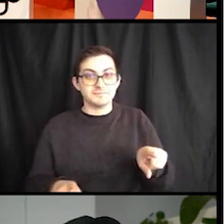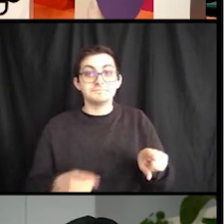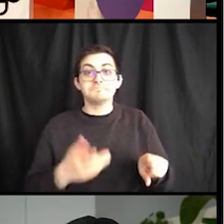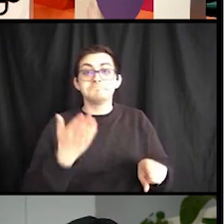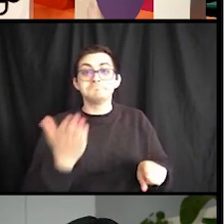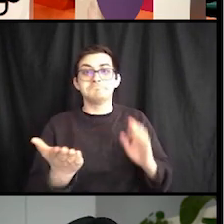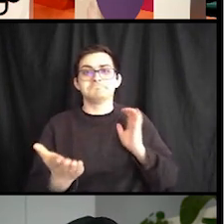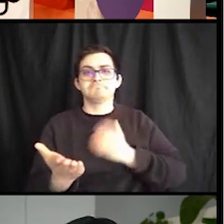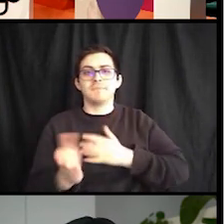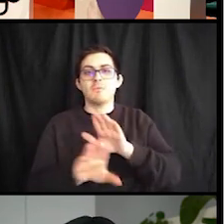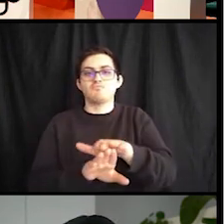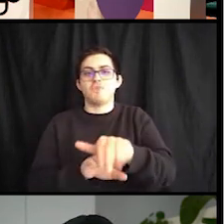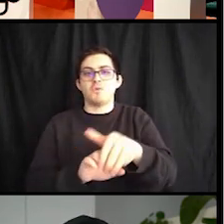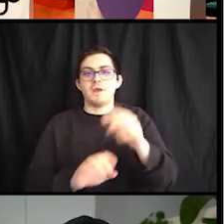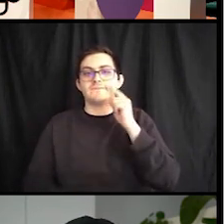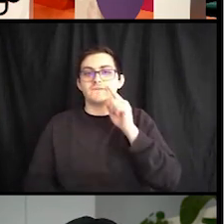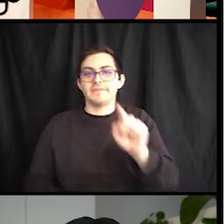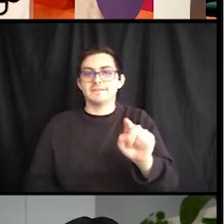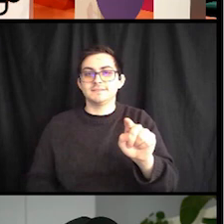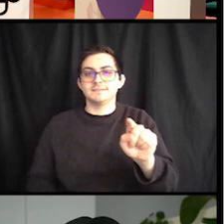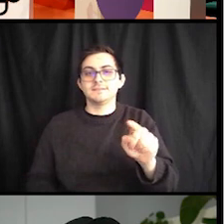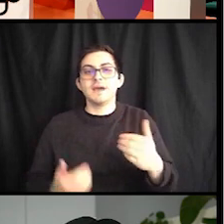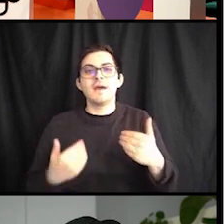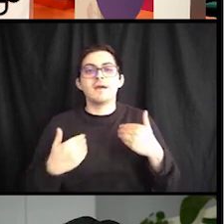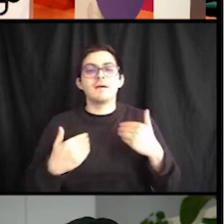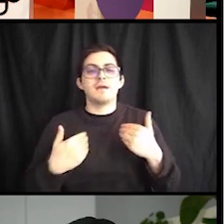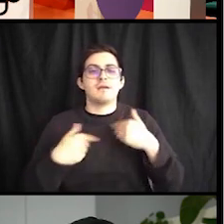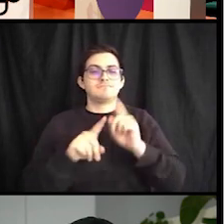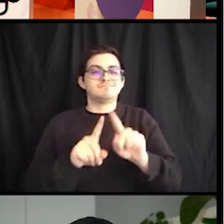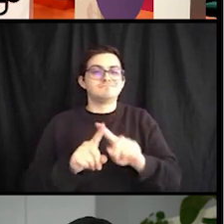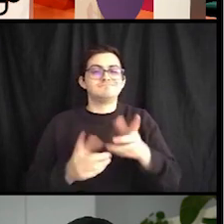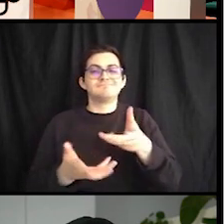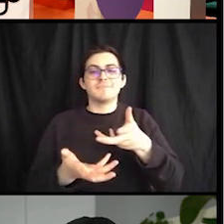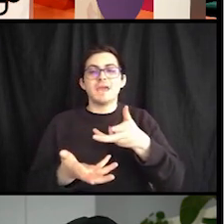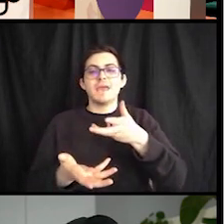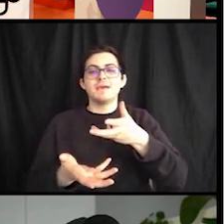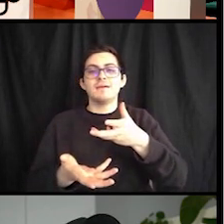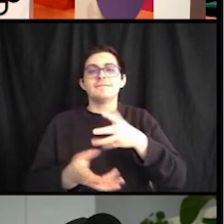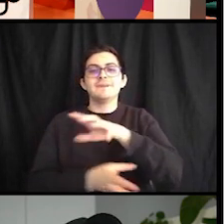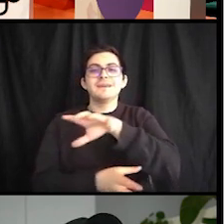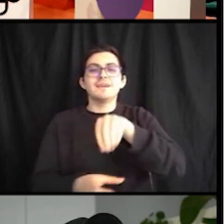And we did it with interactive components and kind of a small design system here.